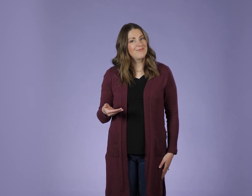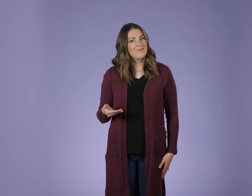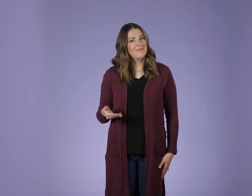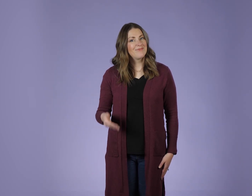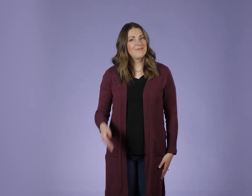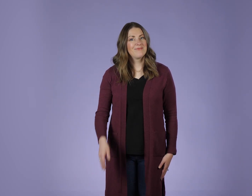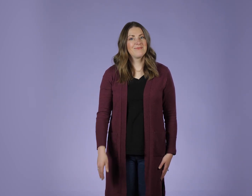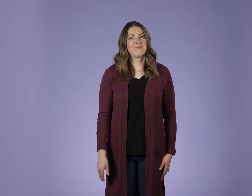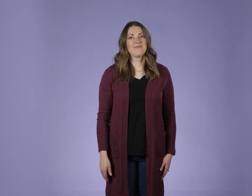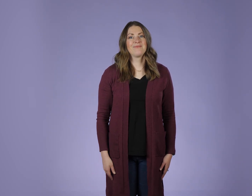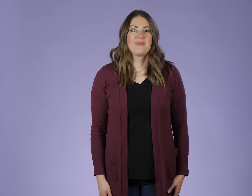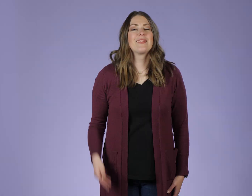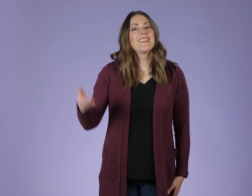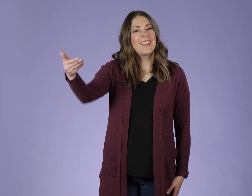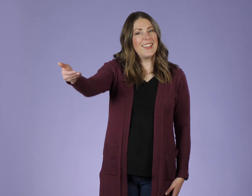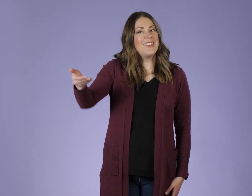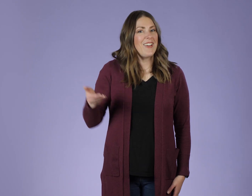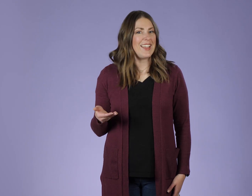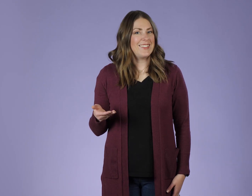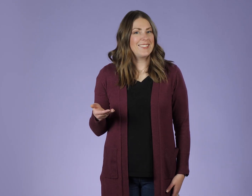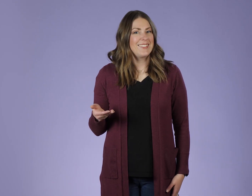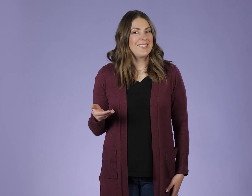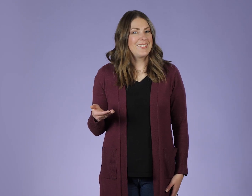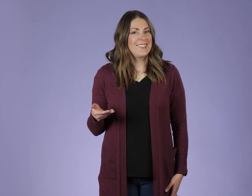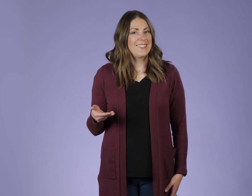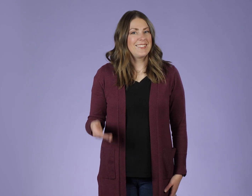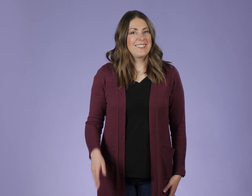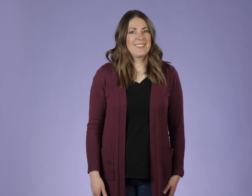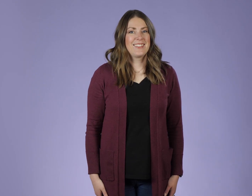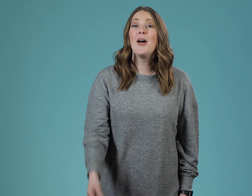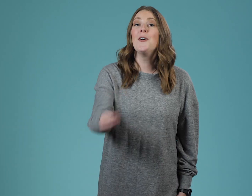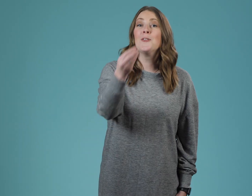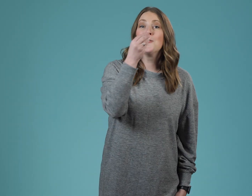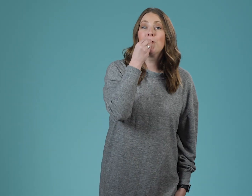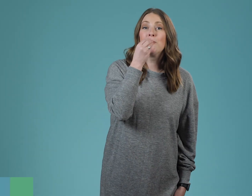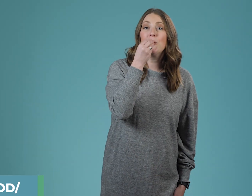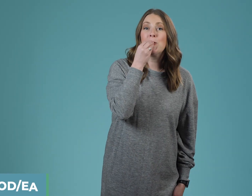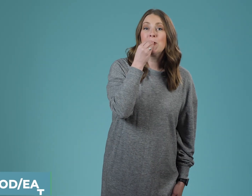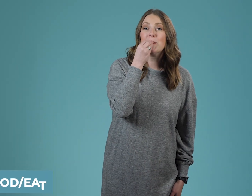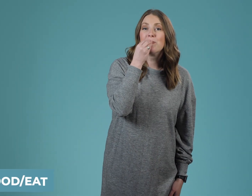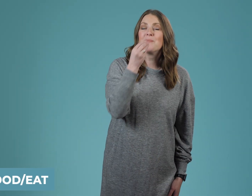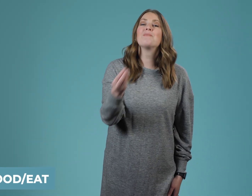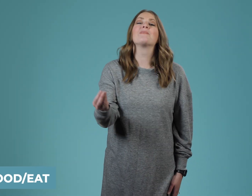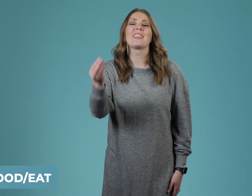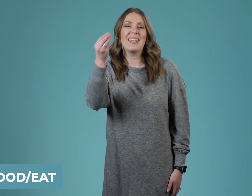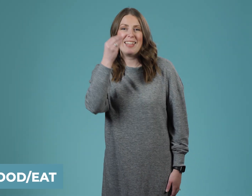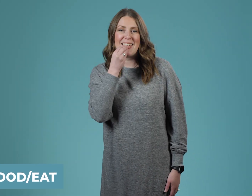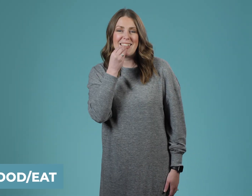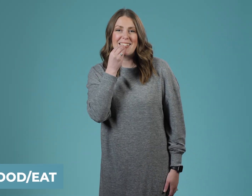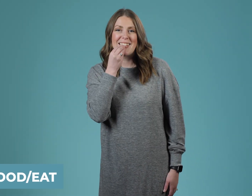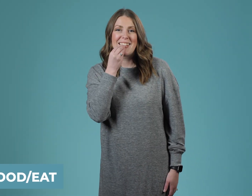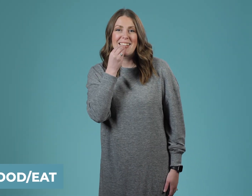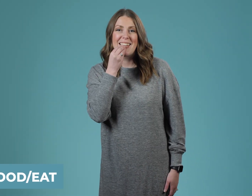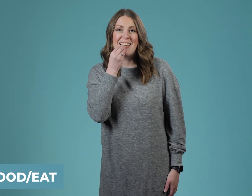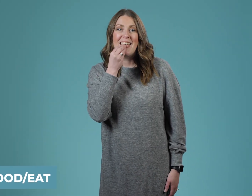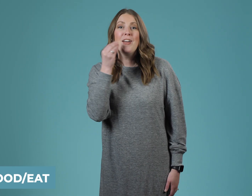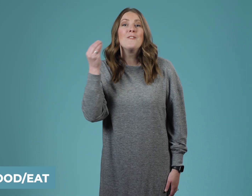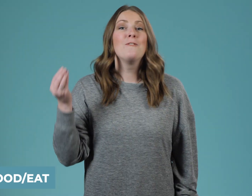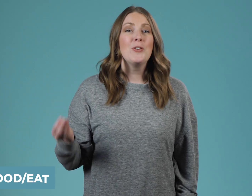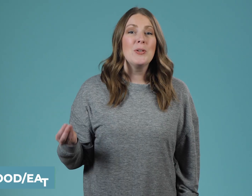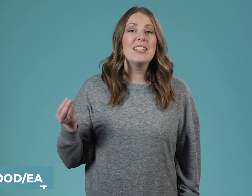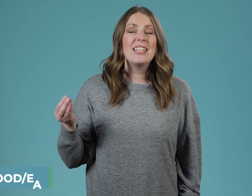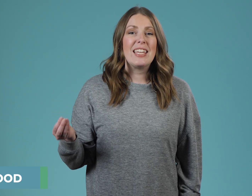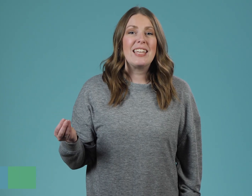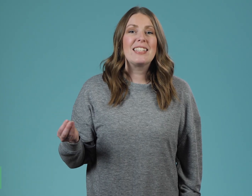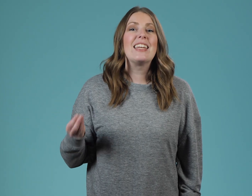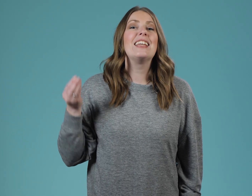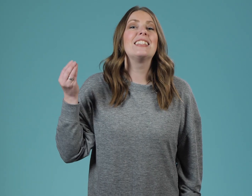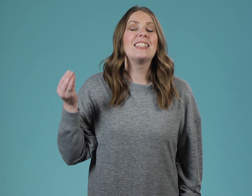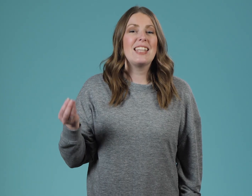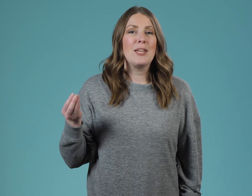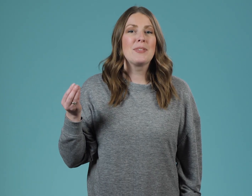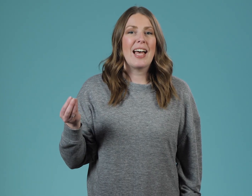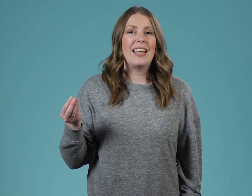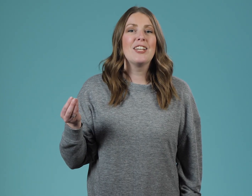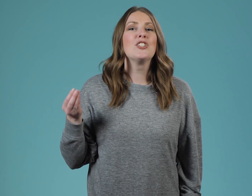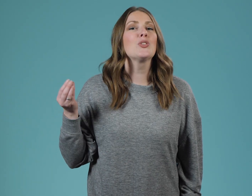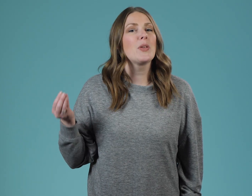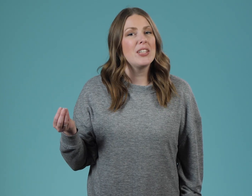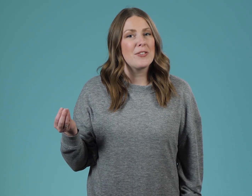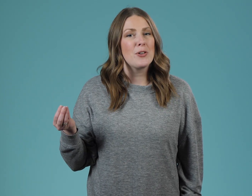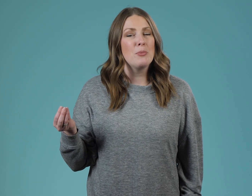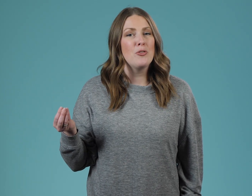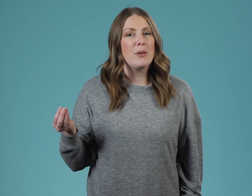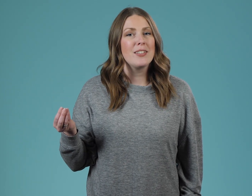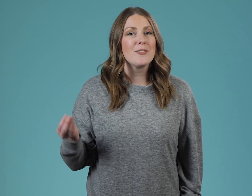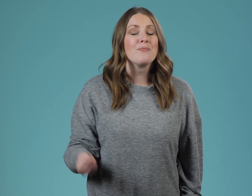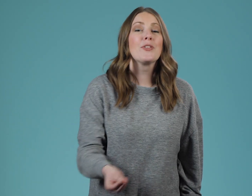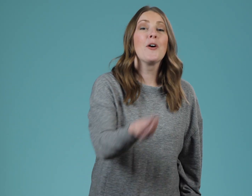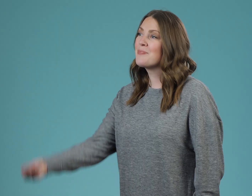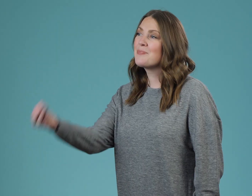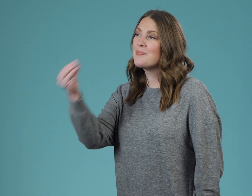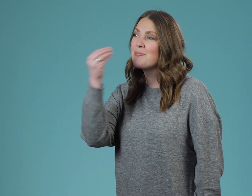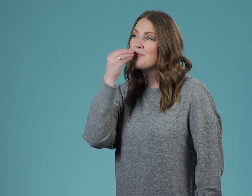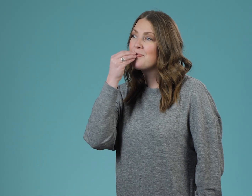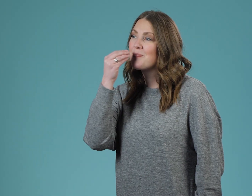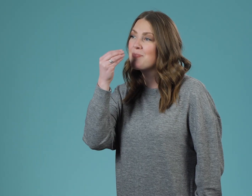your body 'invite.' 'Food, eat.' Food and to eat is the same sign just with a different movement food is